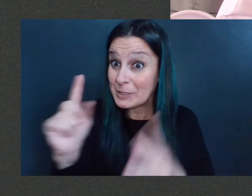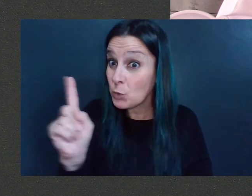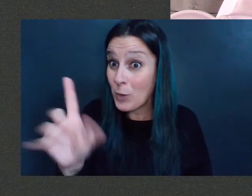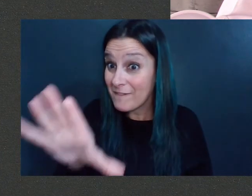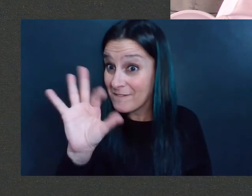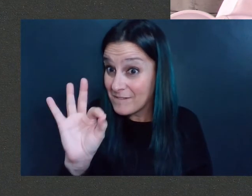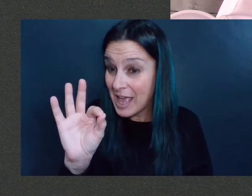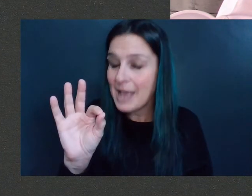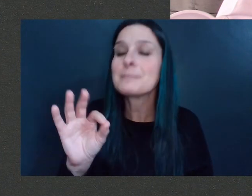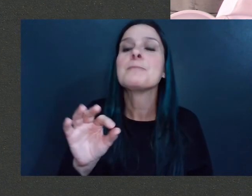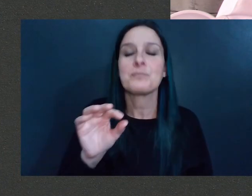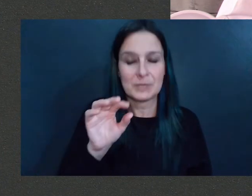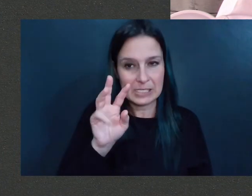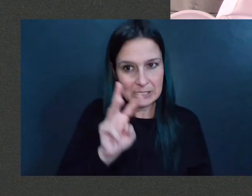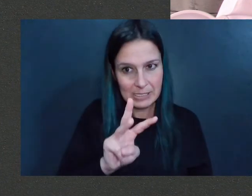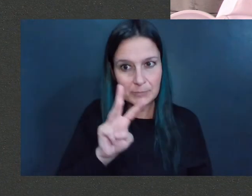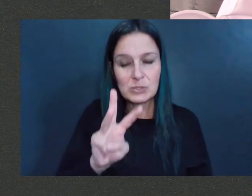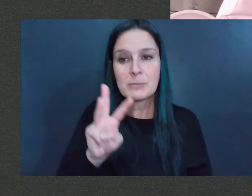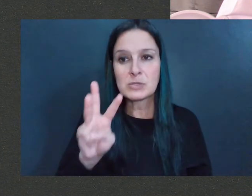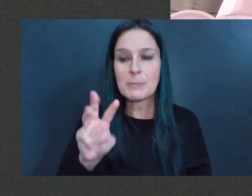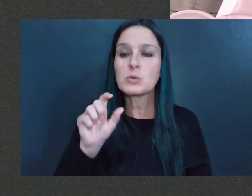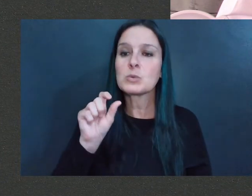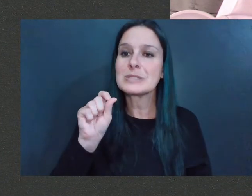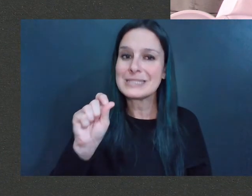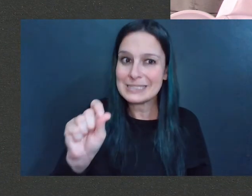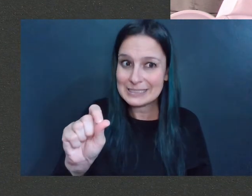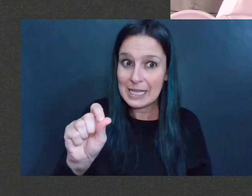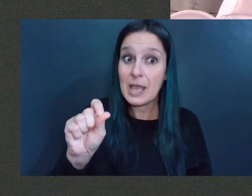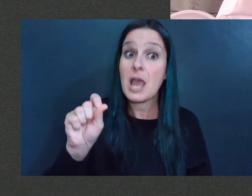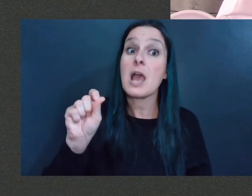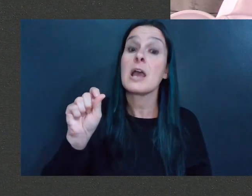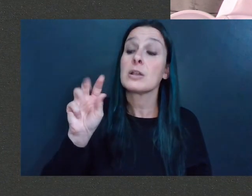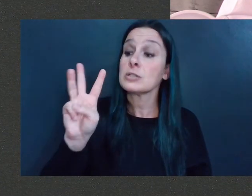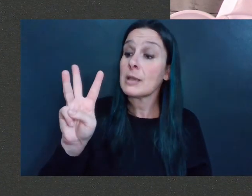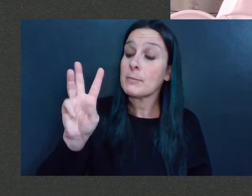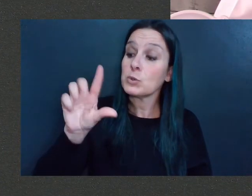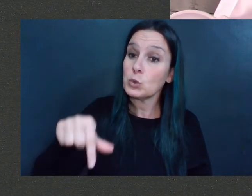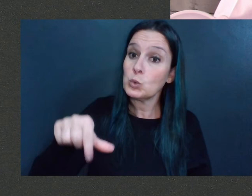about this activity online at wqln.org.